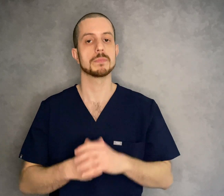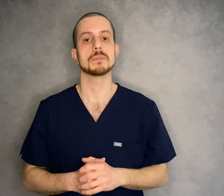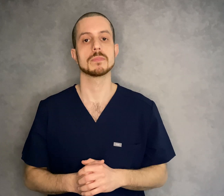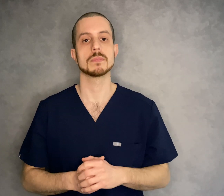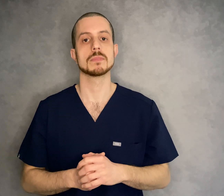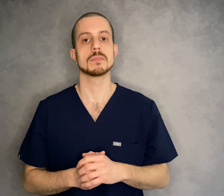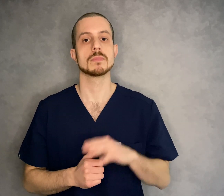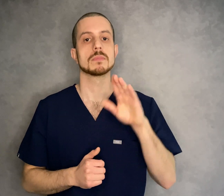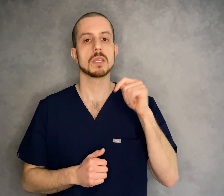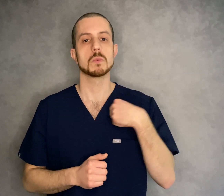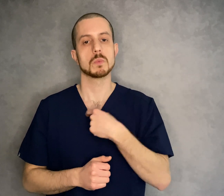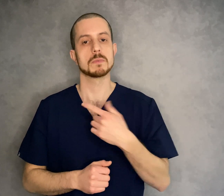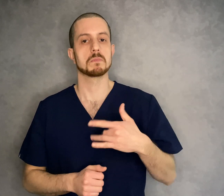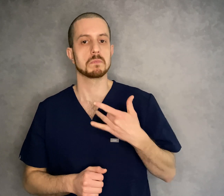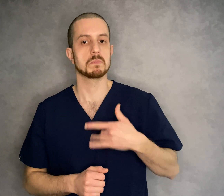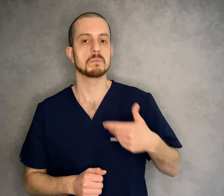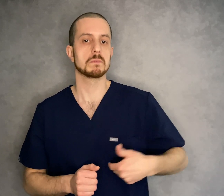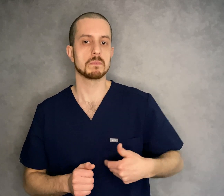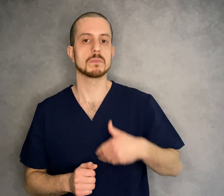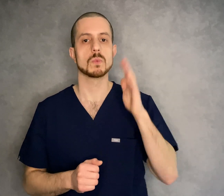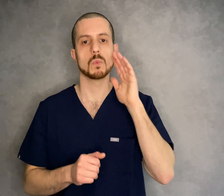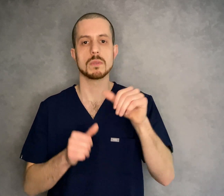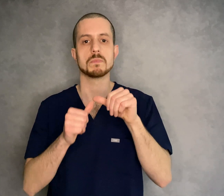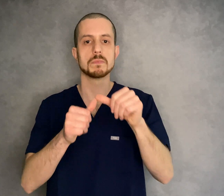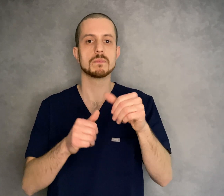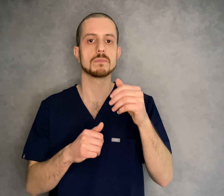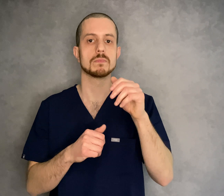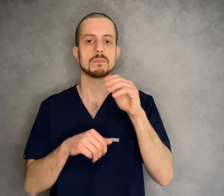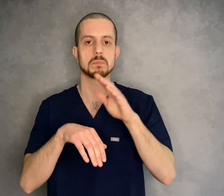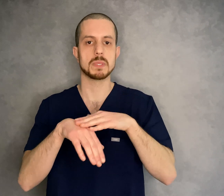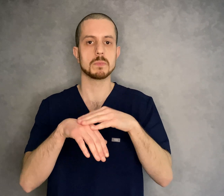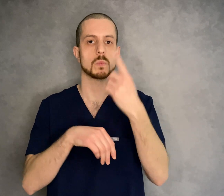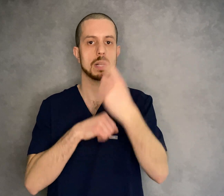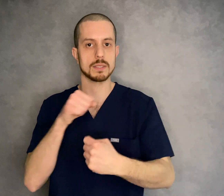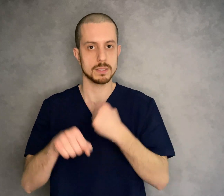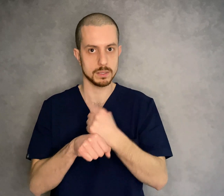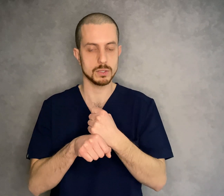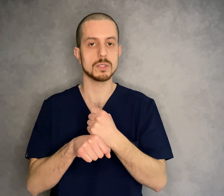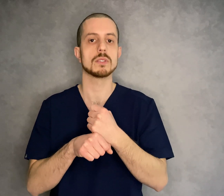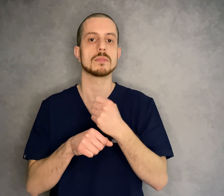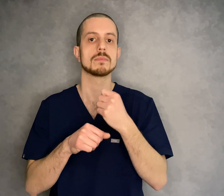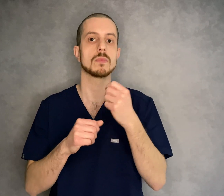We feel that our immunity should persist for at least one year--